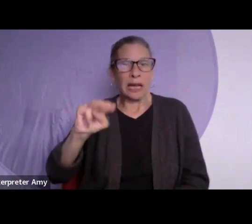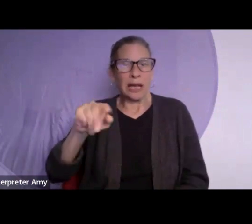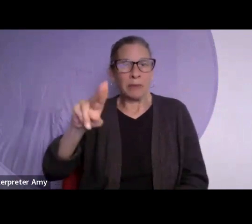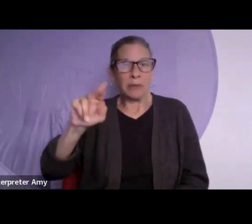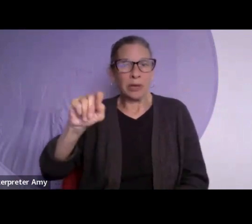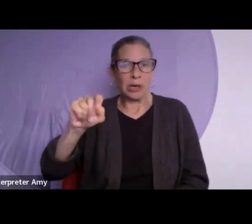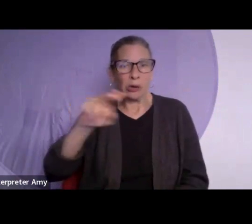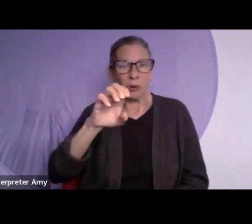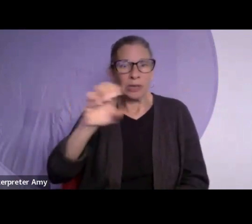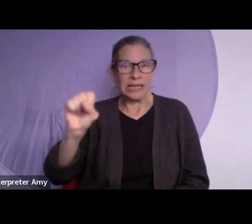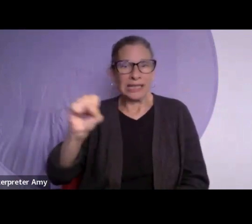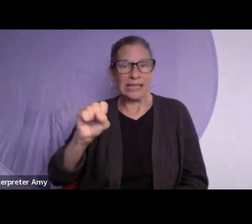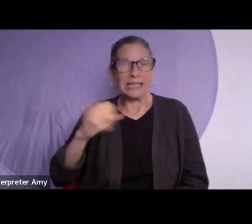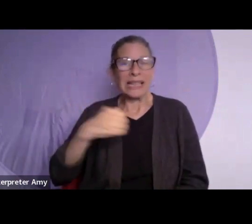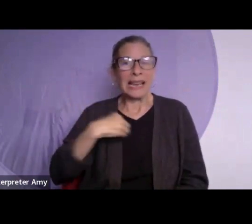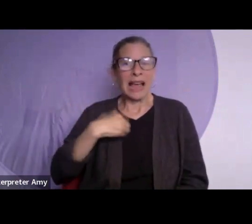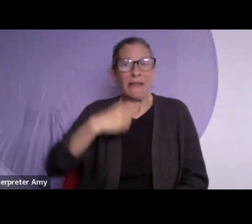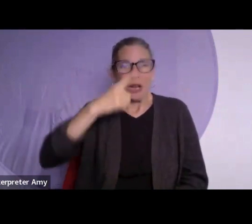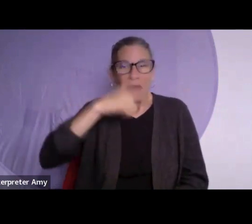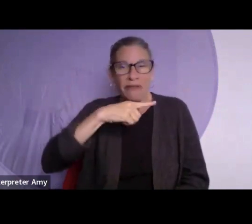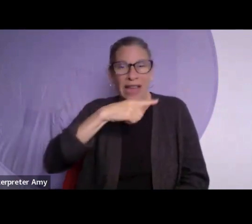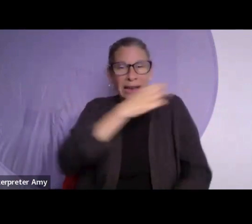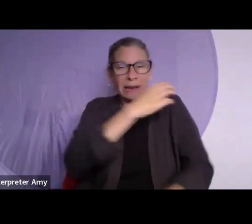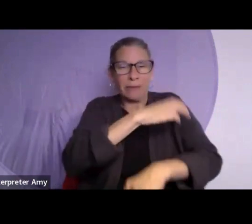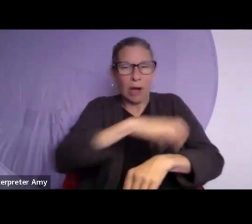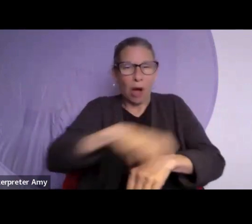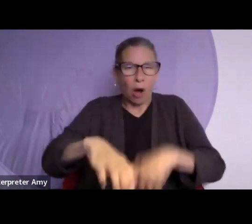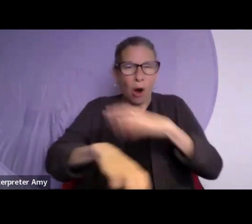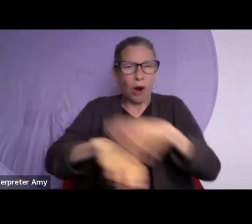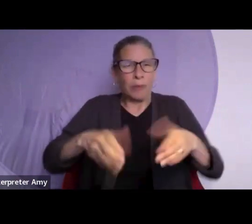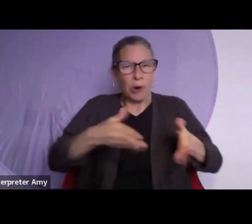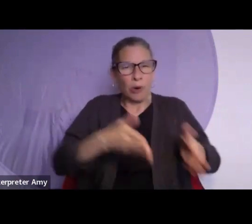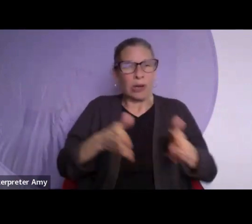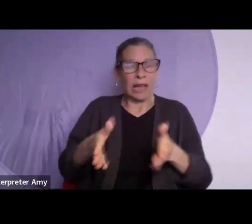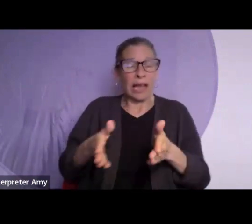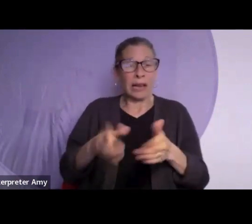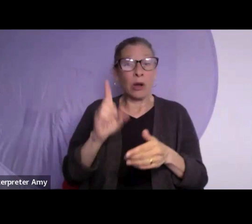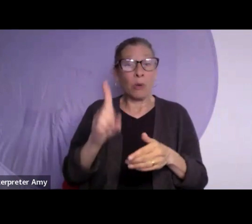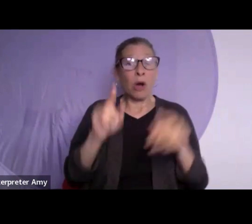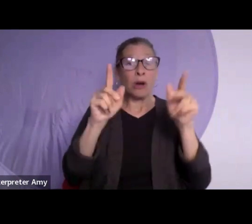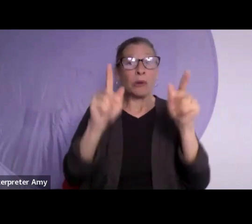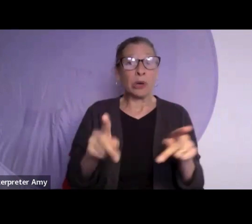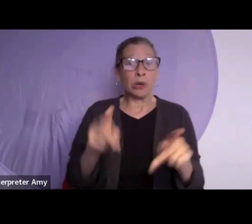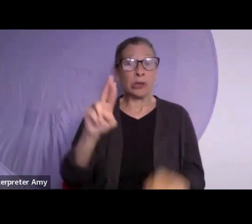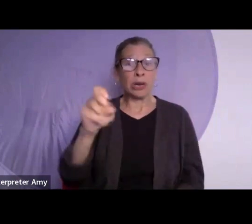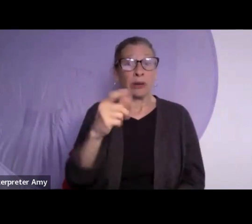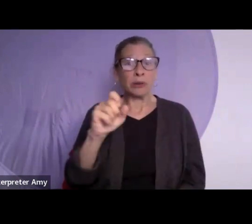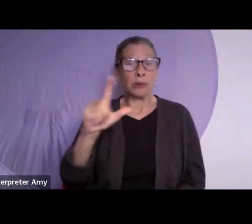learn more about it. The filmmaker and one of the people featured in the film is Rachael handler, who is actually a well